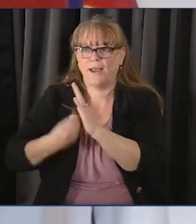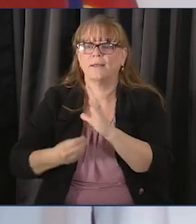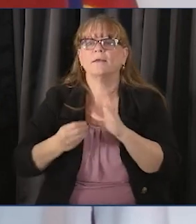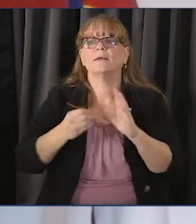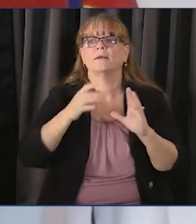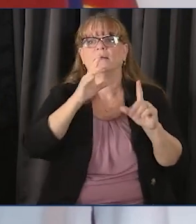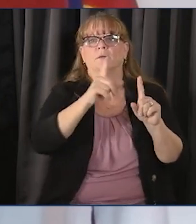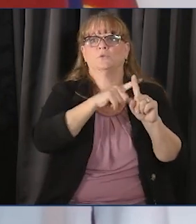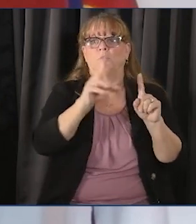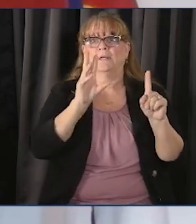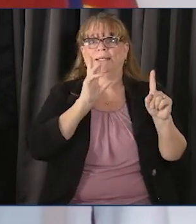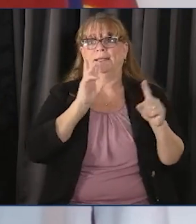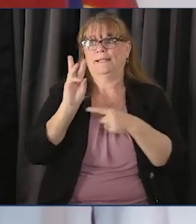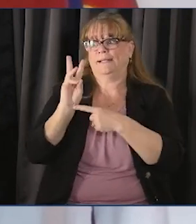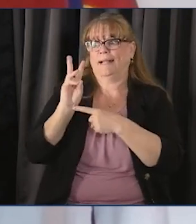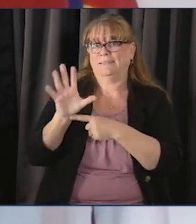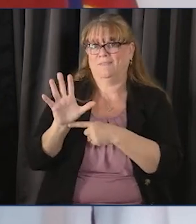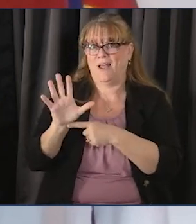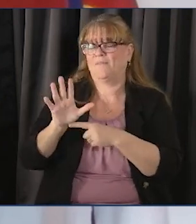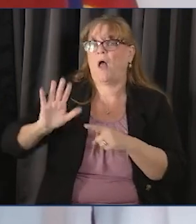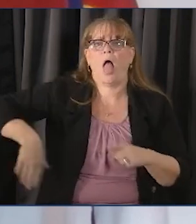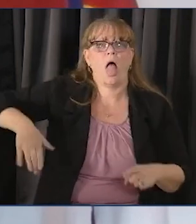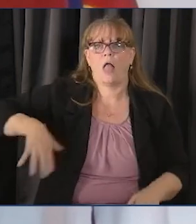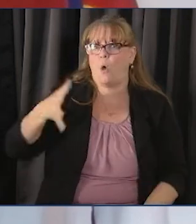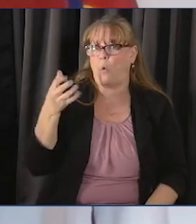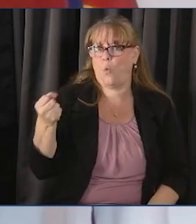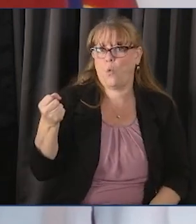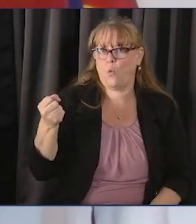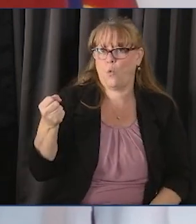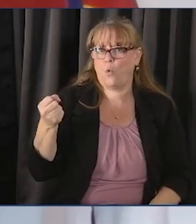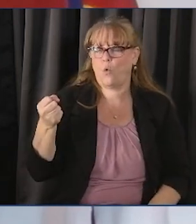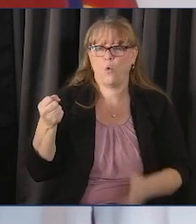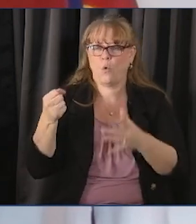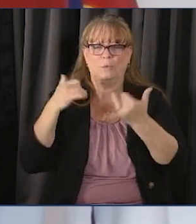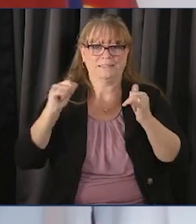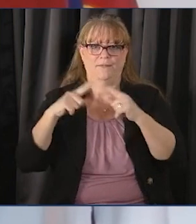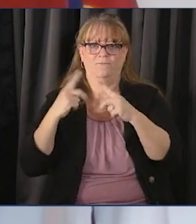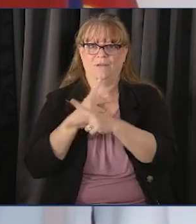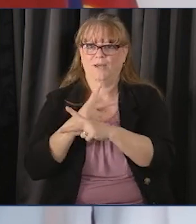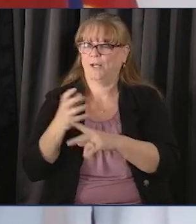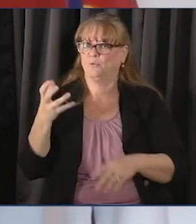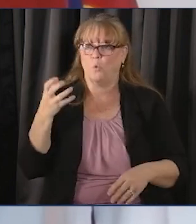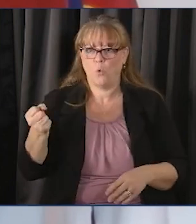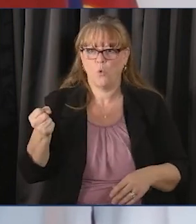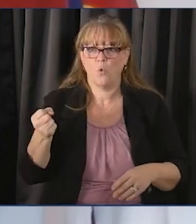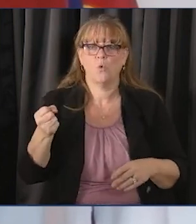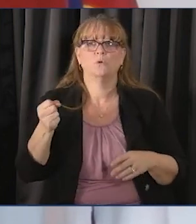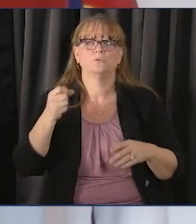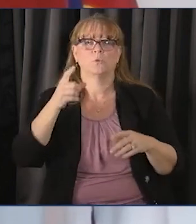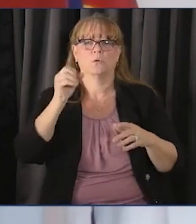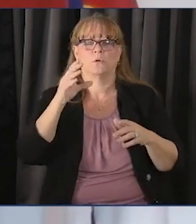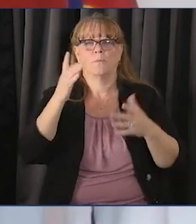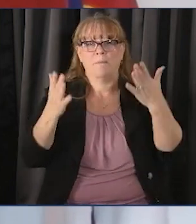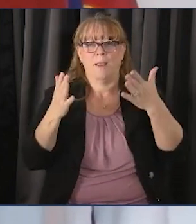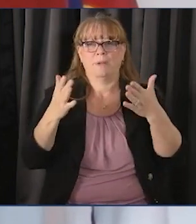We have we won't find out till Thursday or Friday what we're going to get next week. So we needed to have more visibility in the supply chain, make sure that we have enough